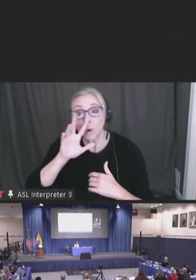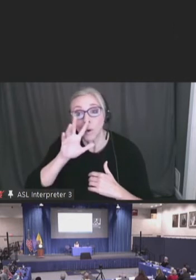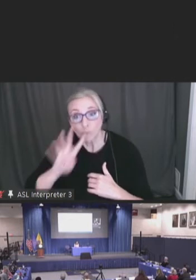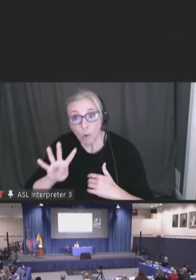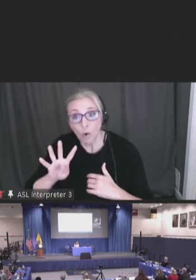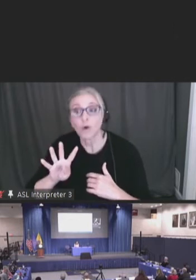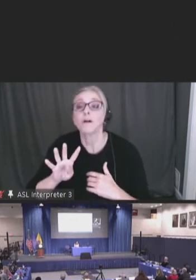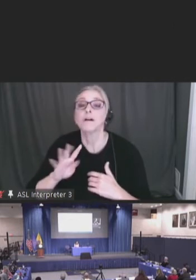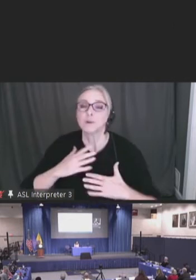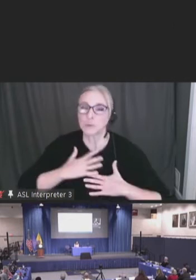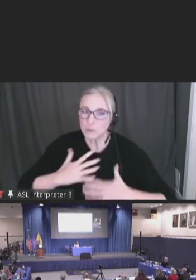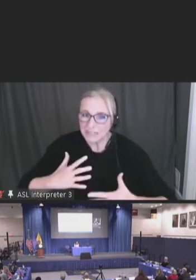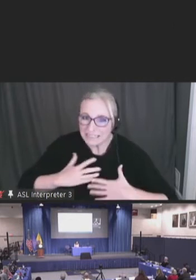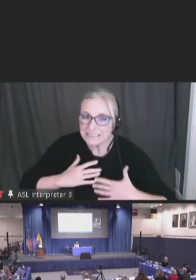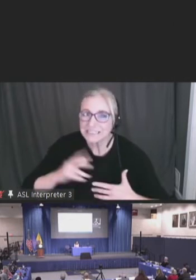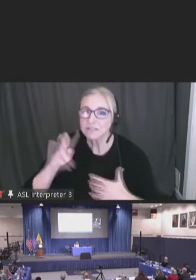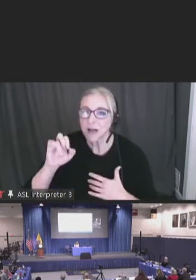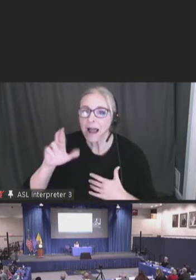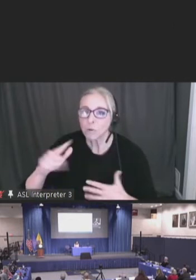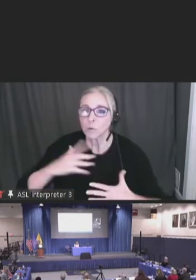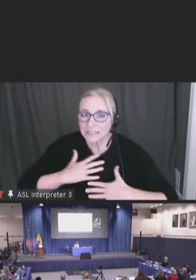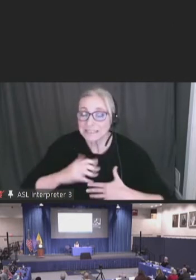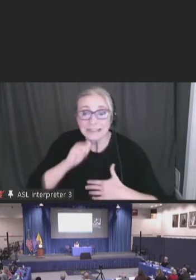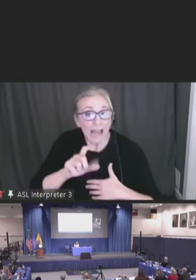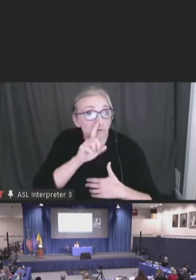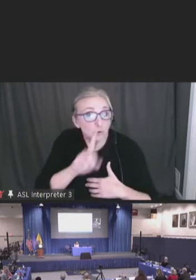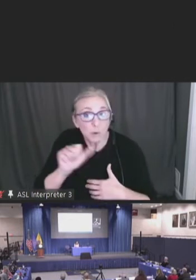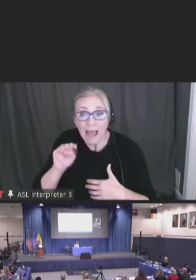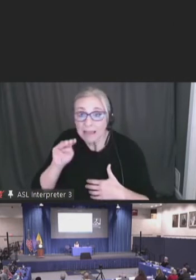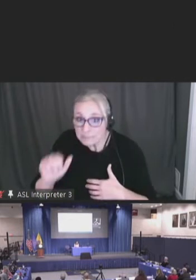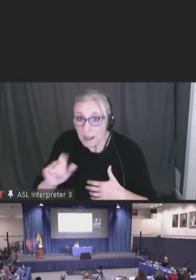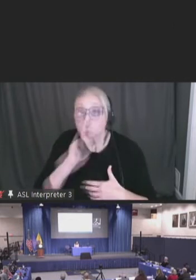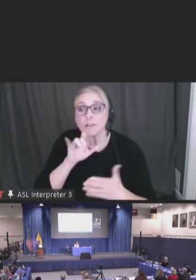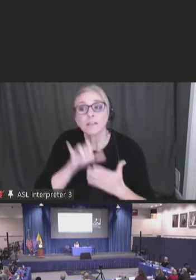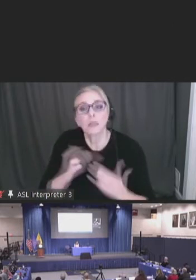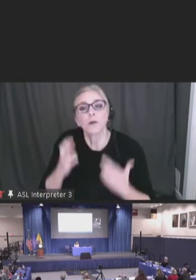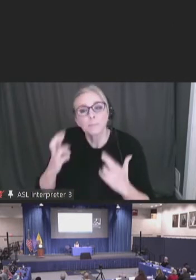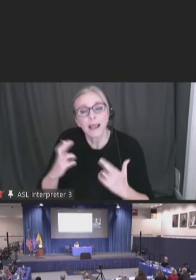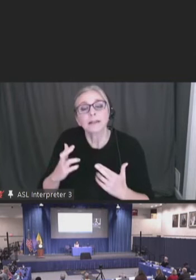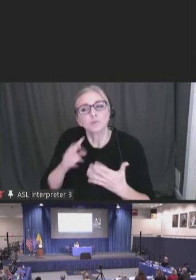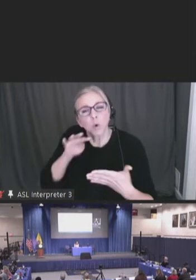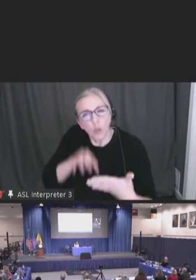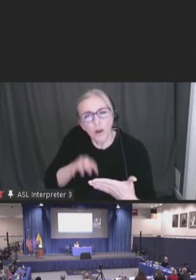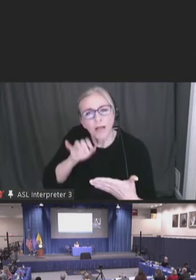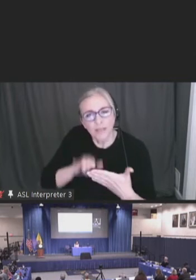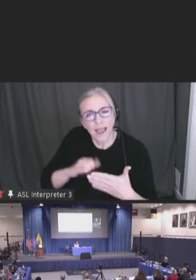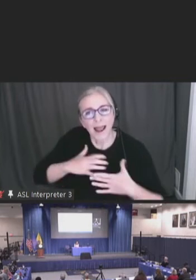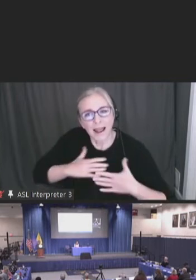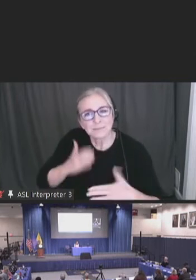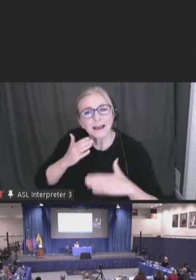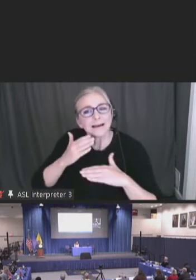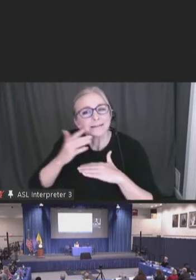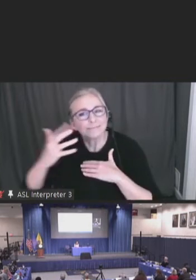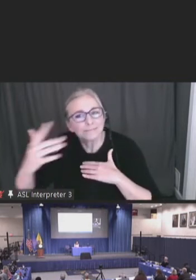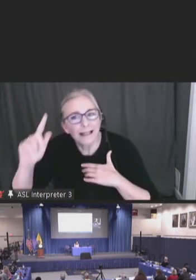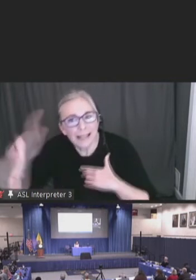wheezing and not true asthma. And so, their recommendation was to examine asthma at a later age such as 63, 84 months